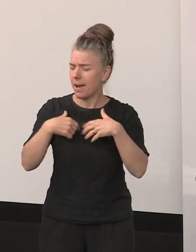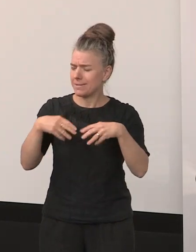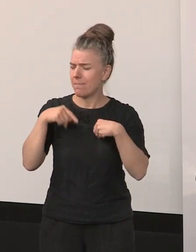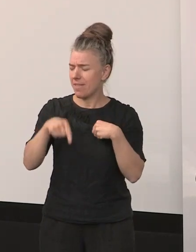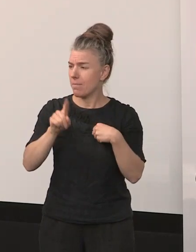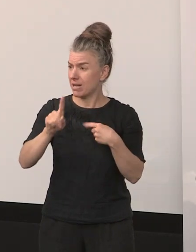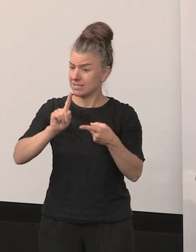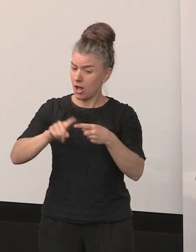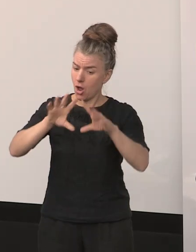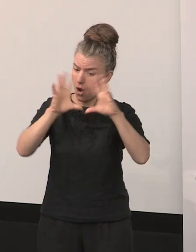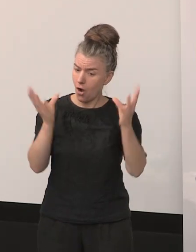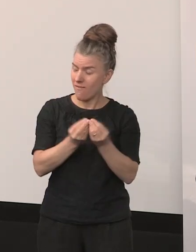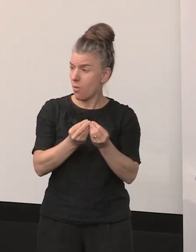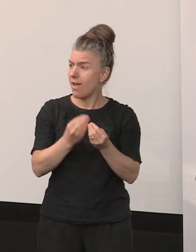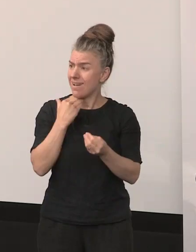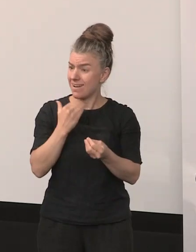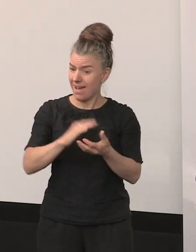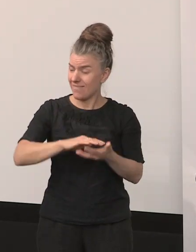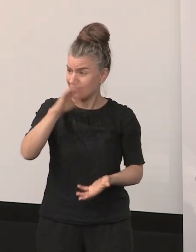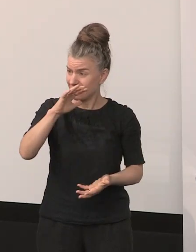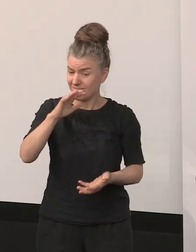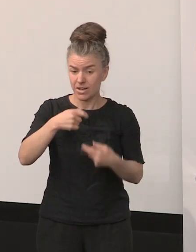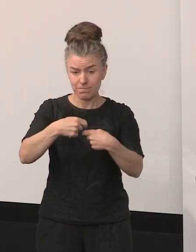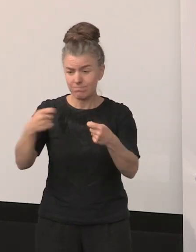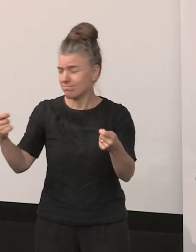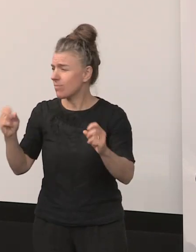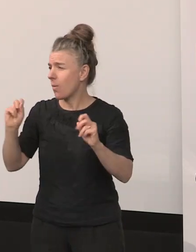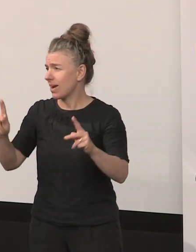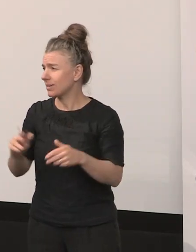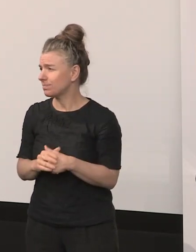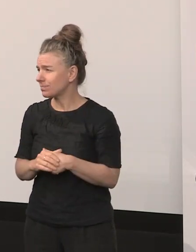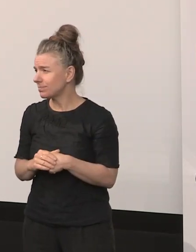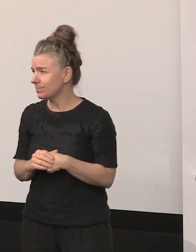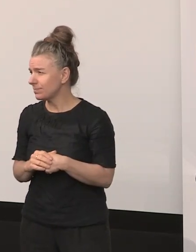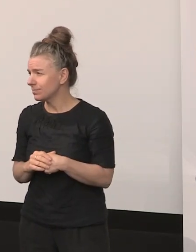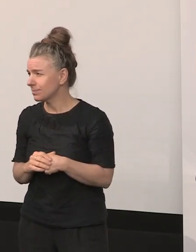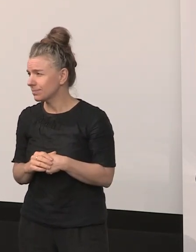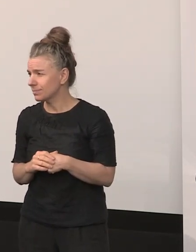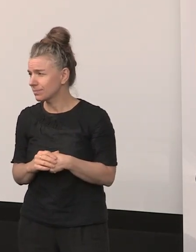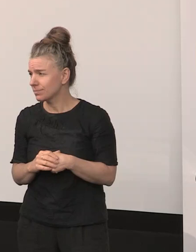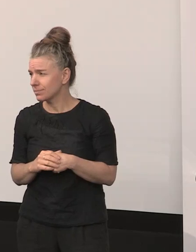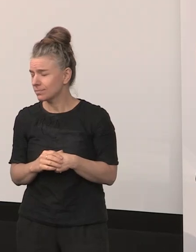as we could. Yes, there were some problems with expired stock. I acknowledge that every time. But that did not